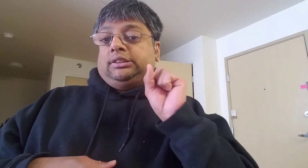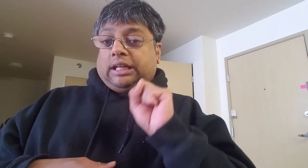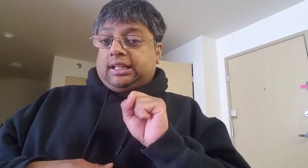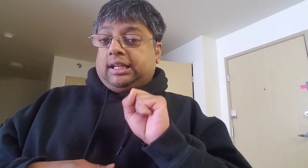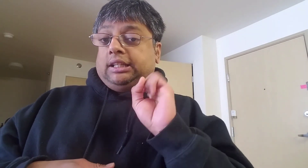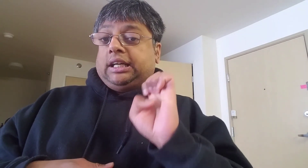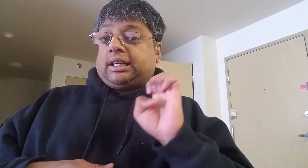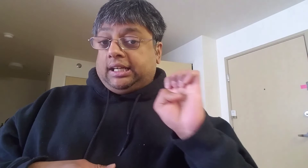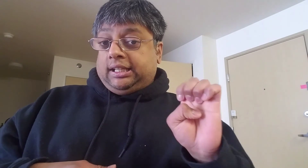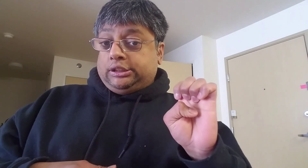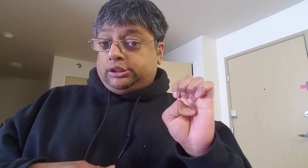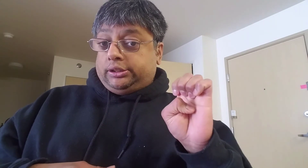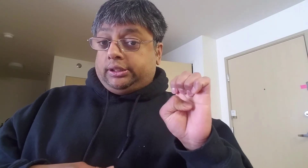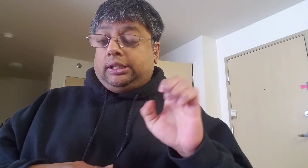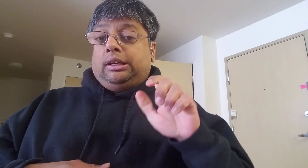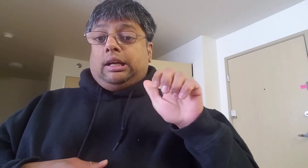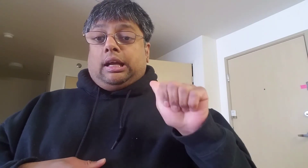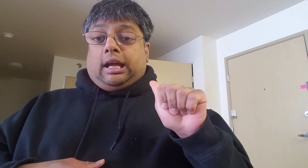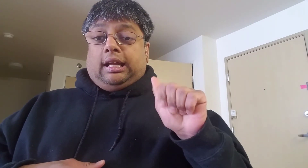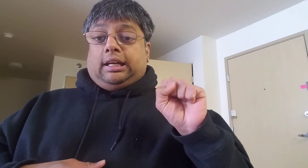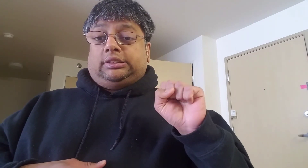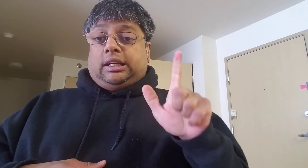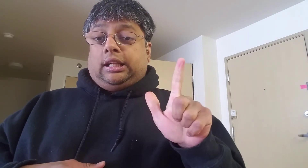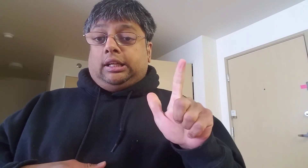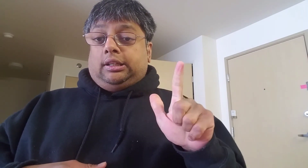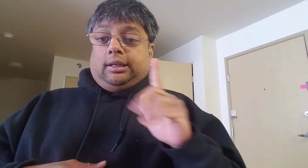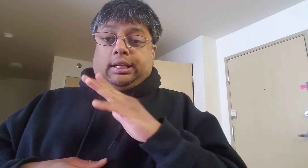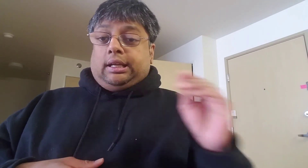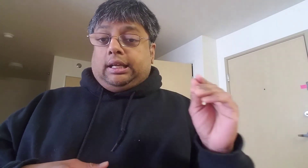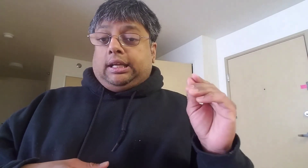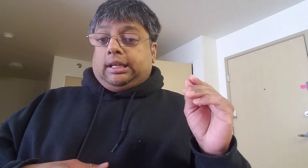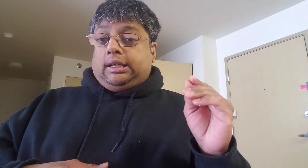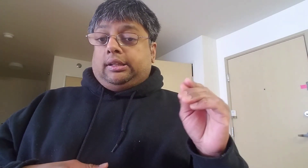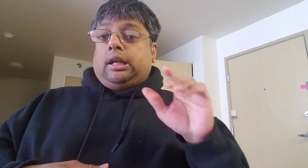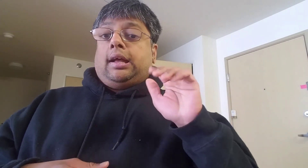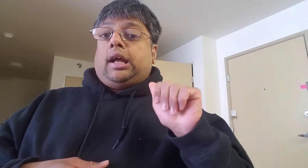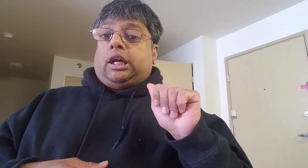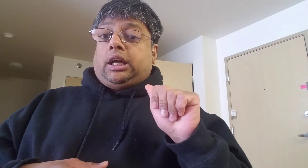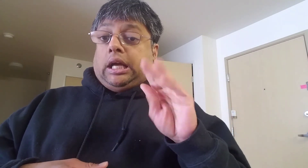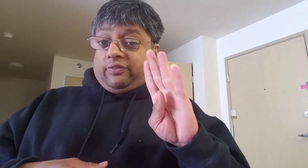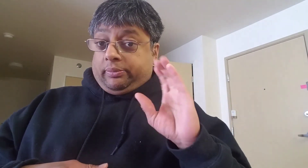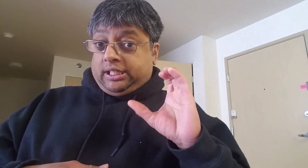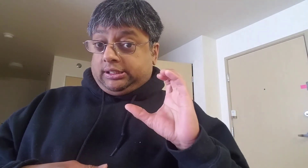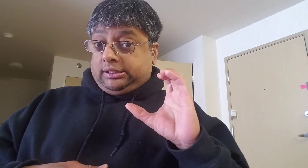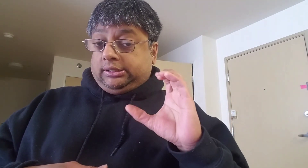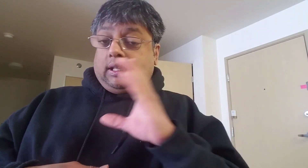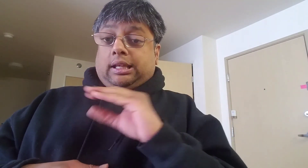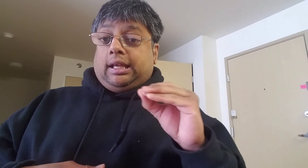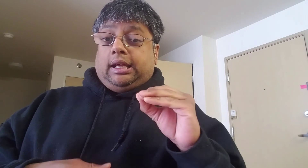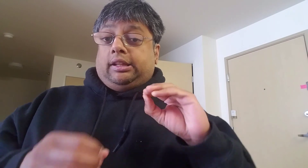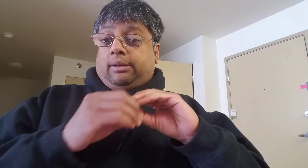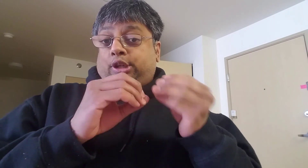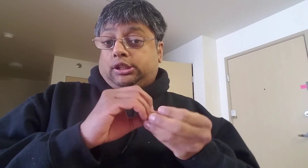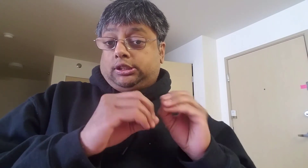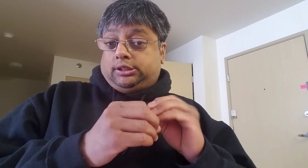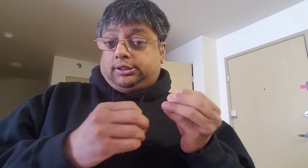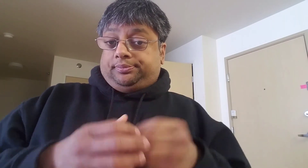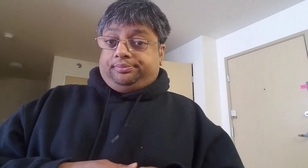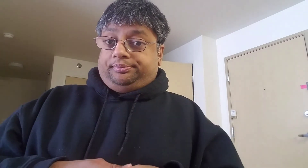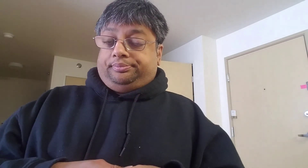Signing Exact English, American Sign Language, and alphabet (ABCs), and numbers.